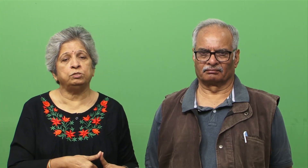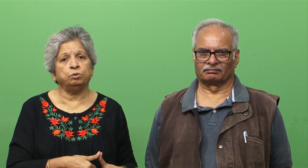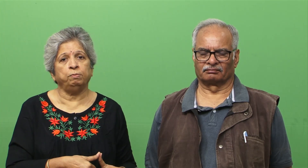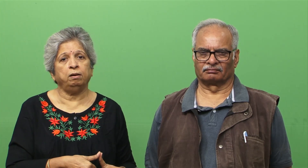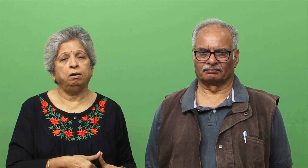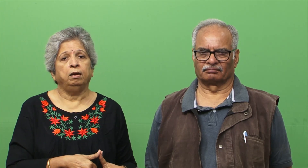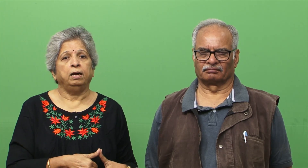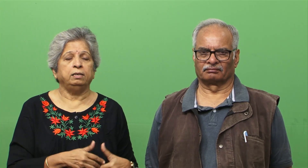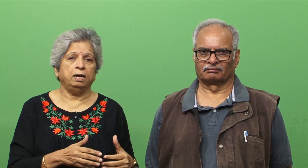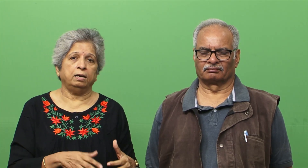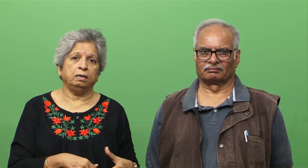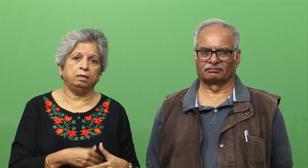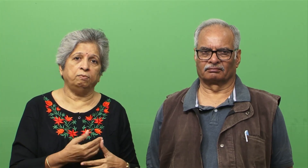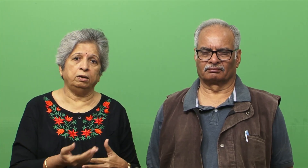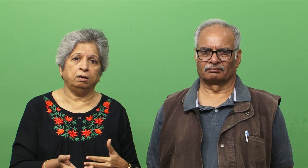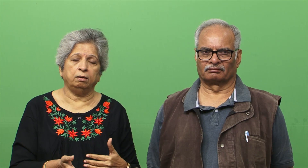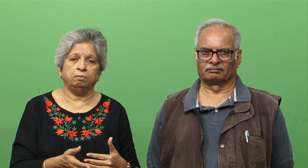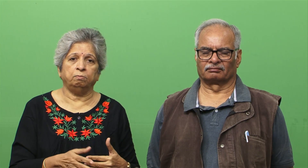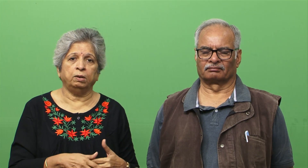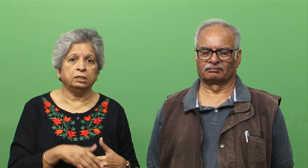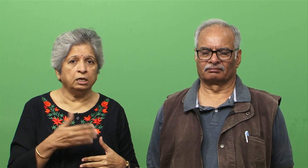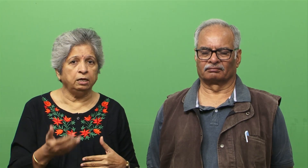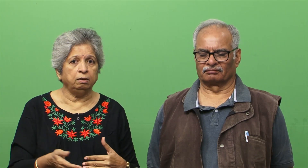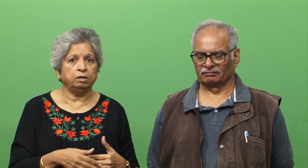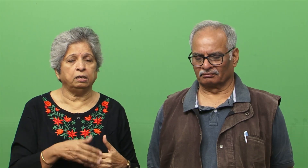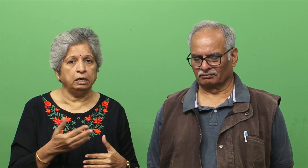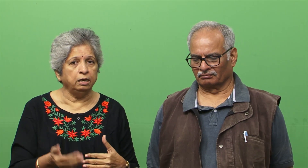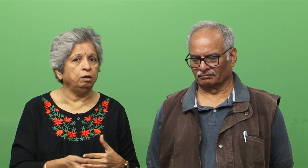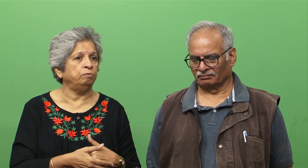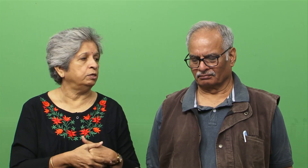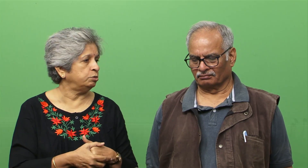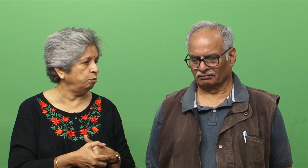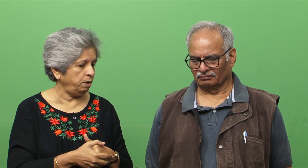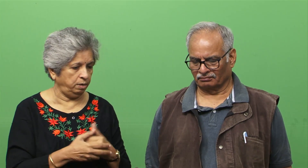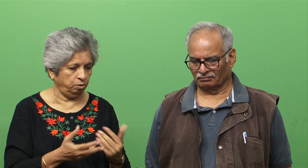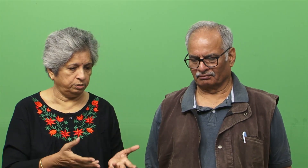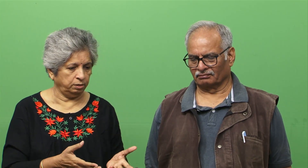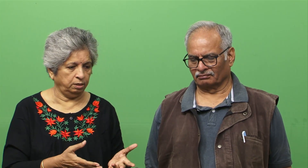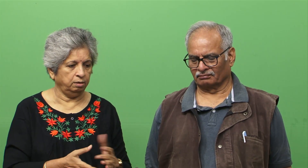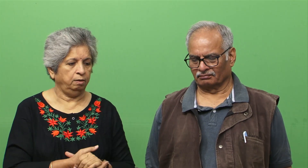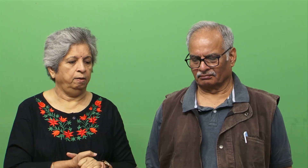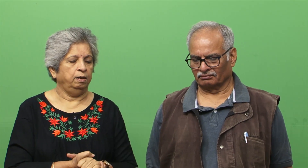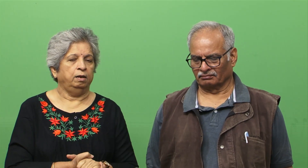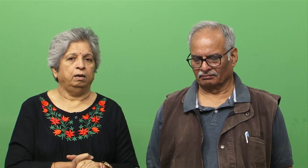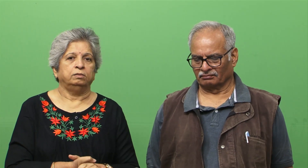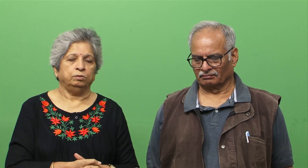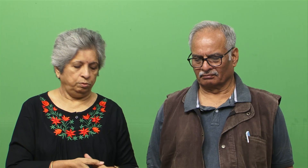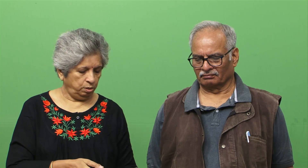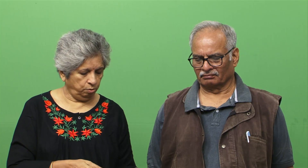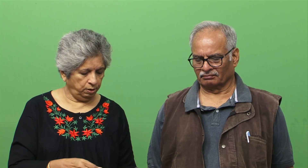stoa and they are given uh monthly cleaning of the stoma and all something so you will